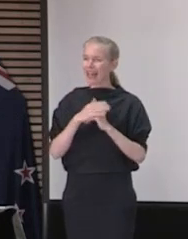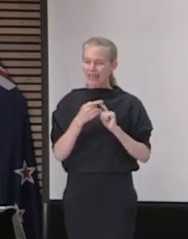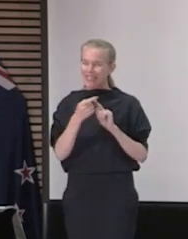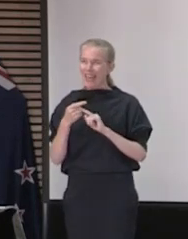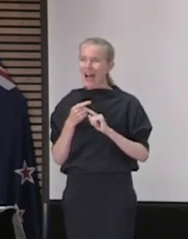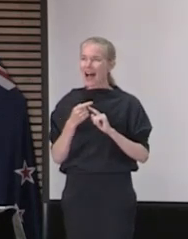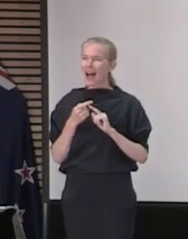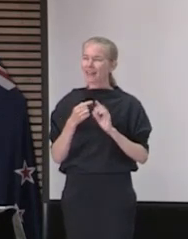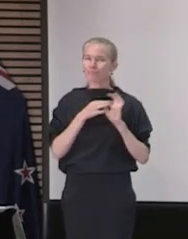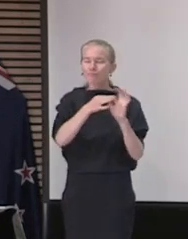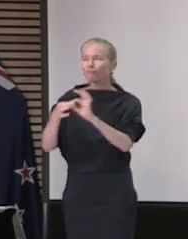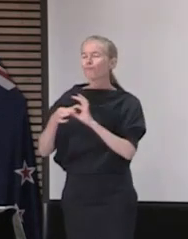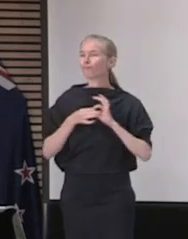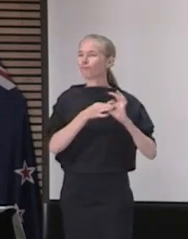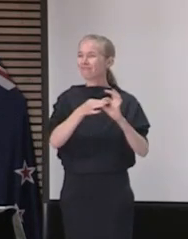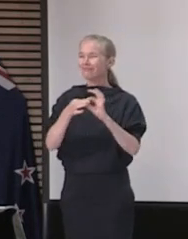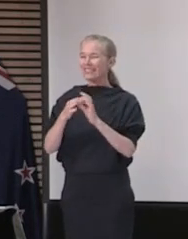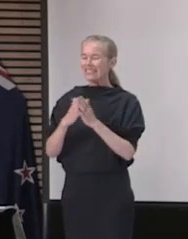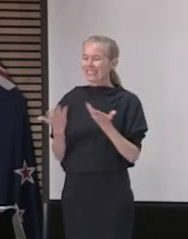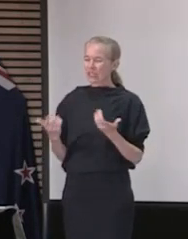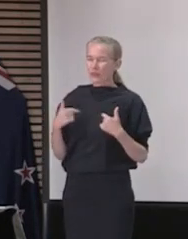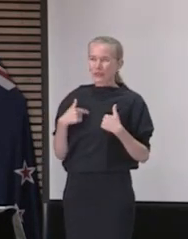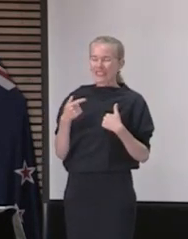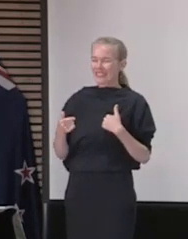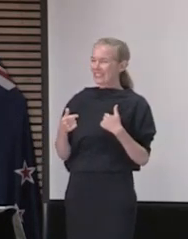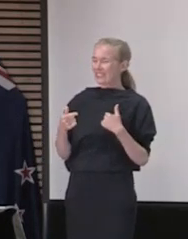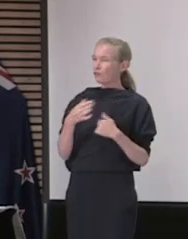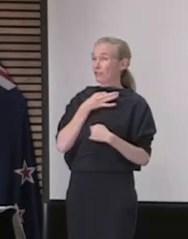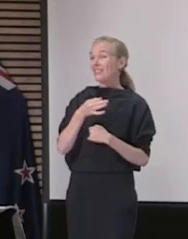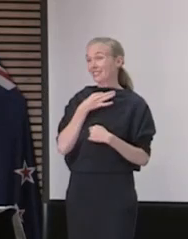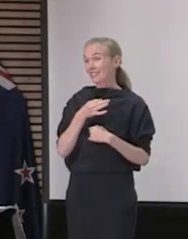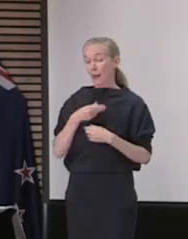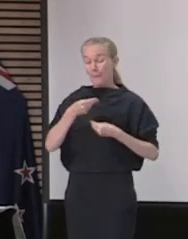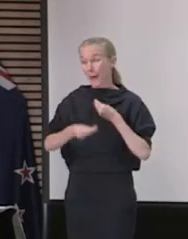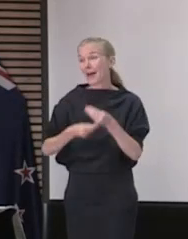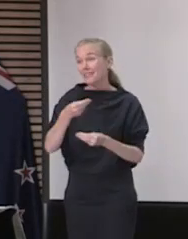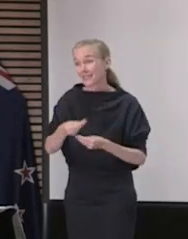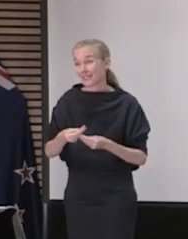And that tales wherewe haven't been able to letany room for that kind ofcontact to happen,